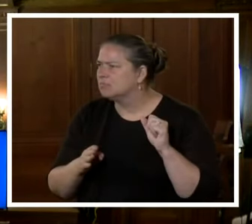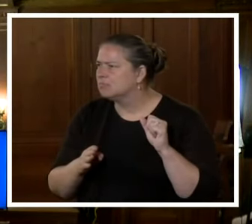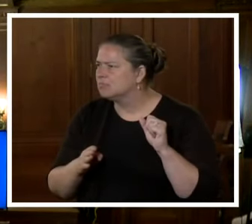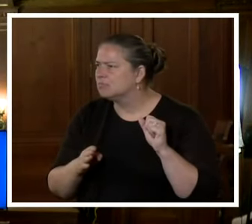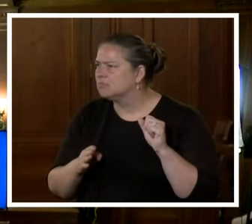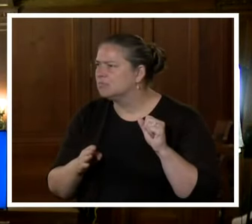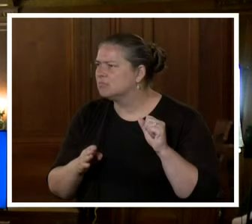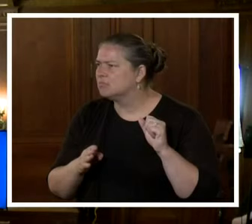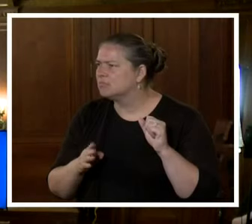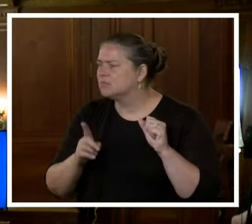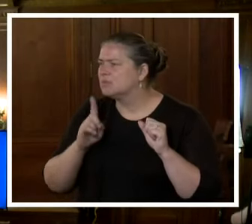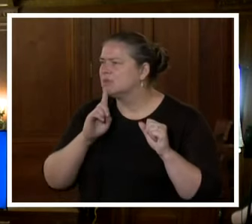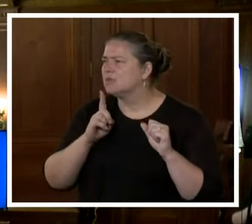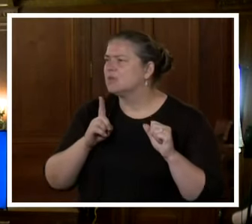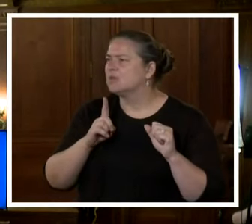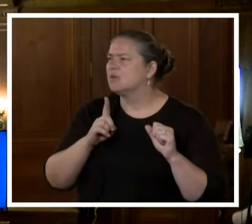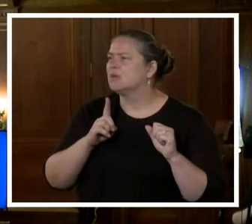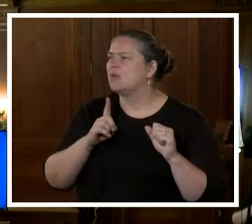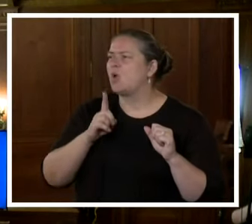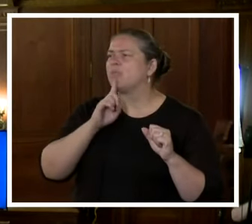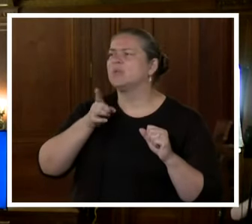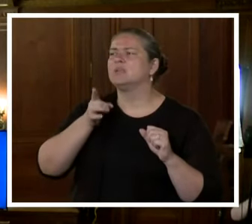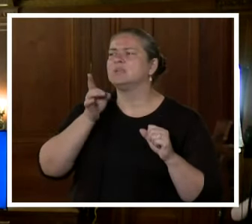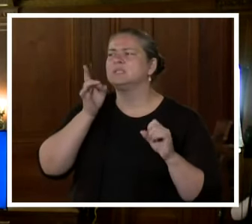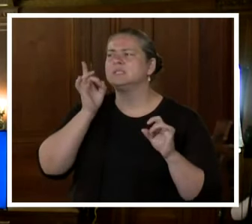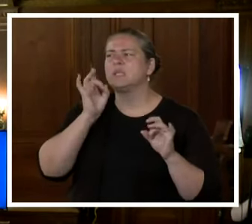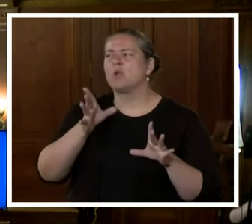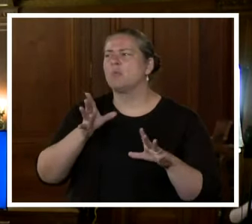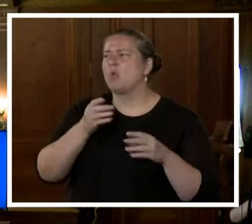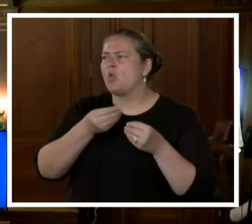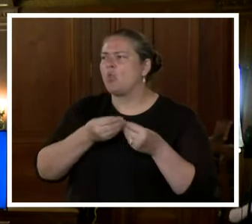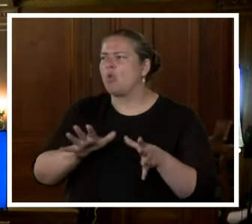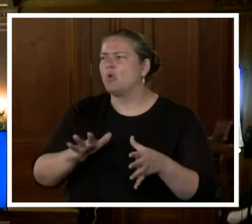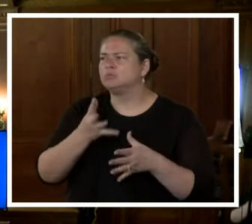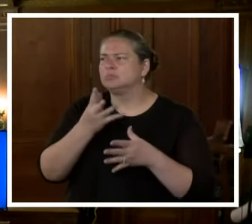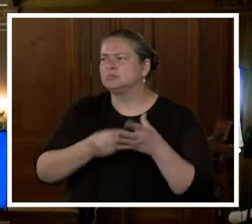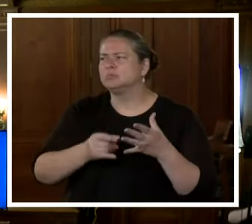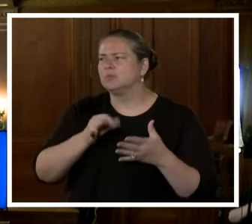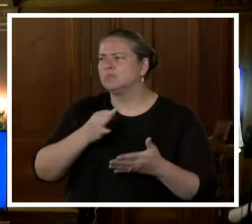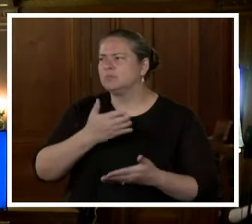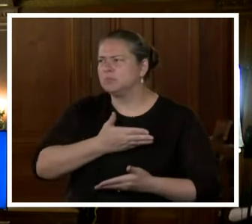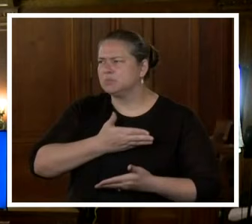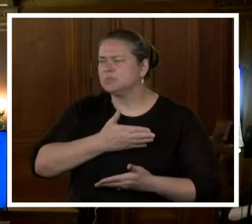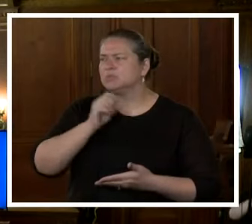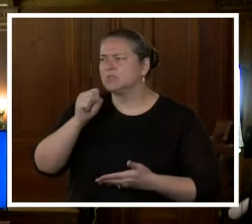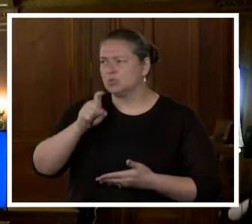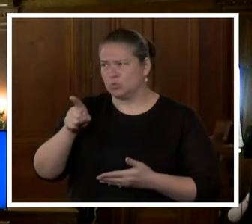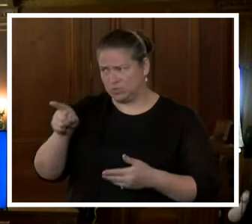THERE HAVEN'T BEEN OTHER CASES. LAWRENCE. [NON-AUDIBLE QUESTION]